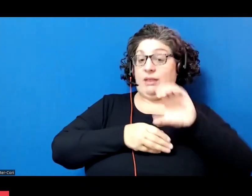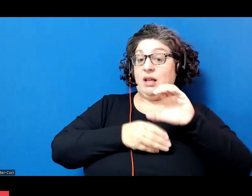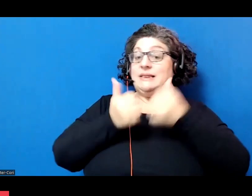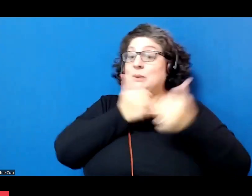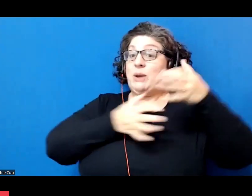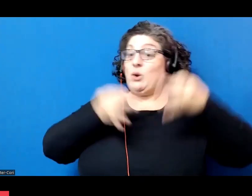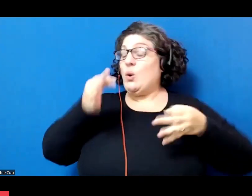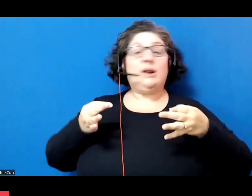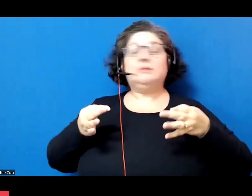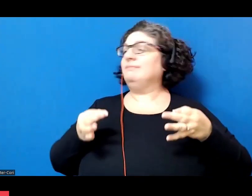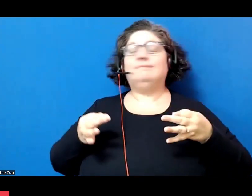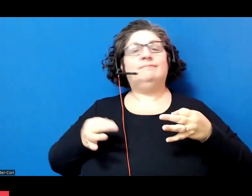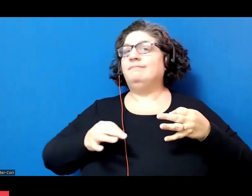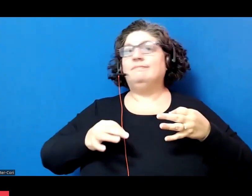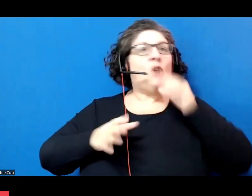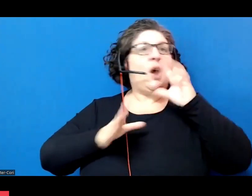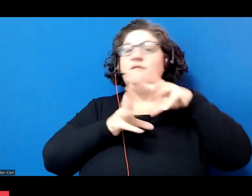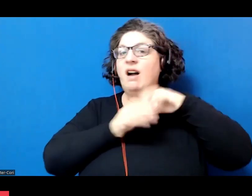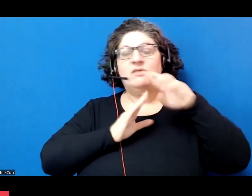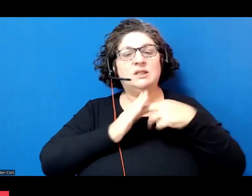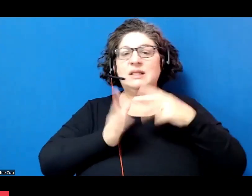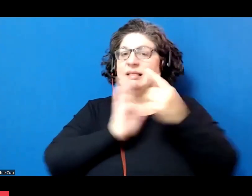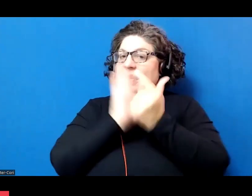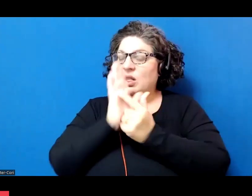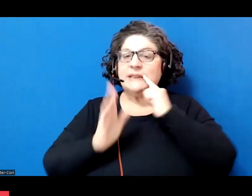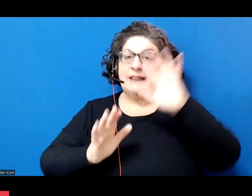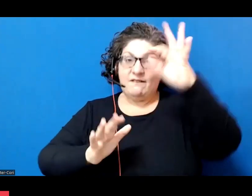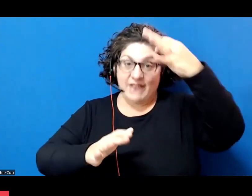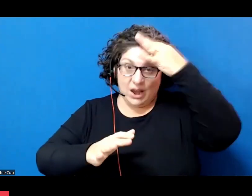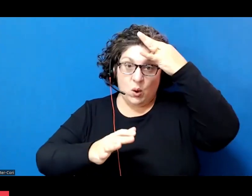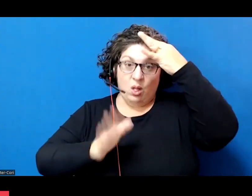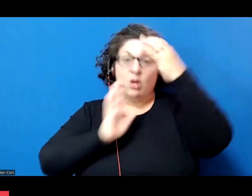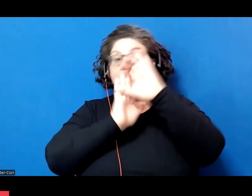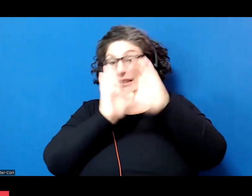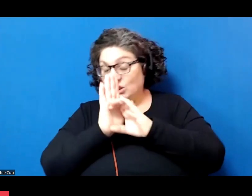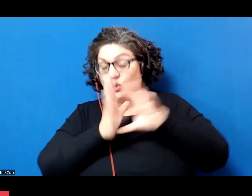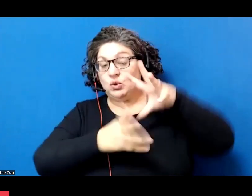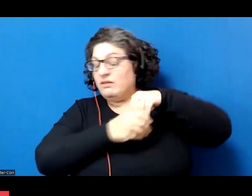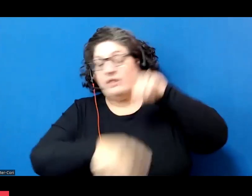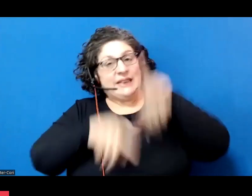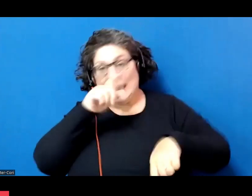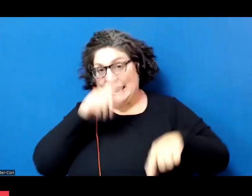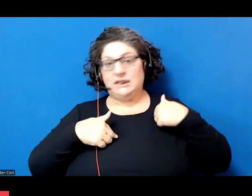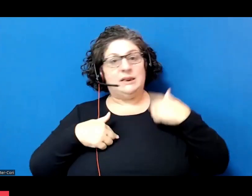had no role to play whatsoever legally as a federal constitutional matter in the process.